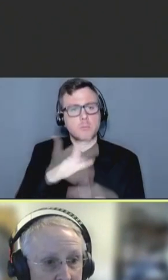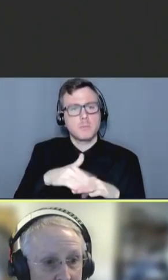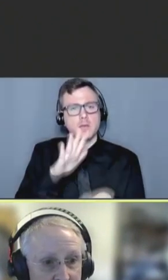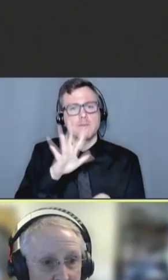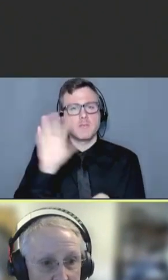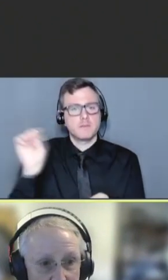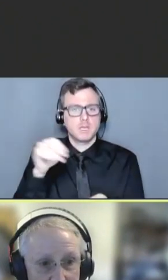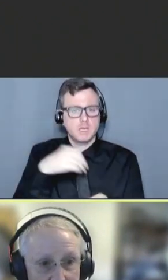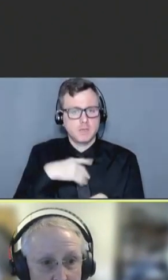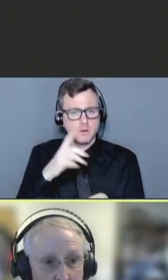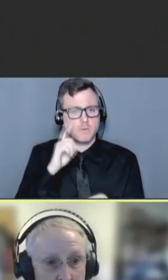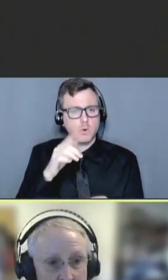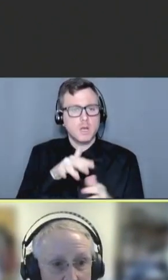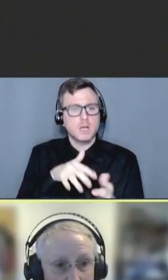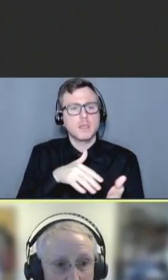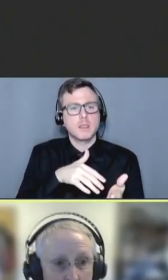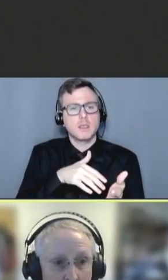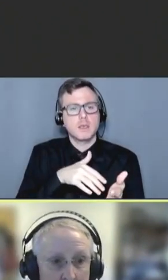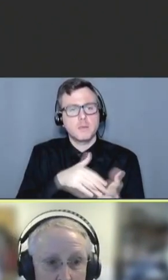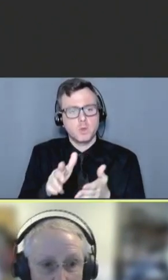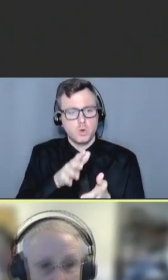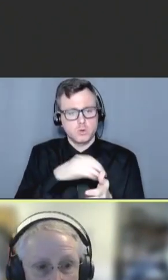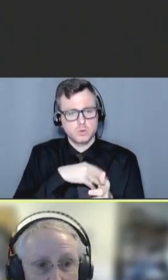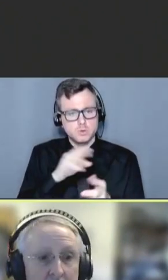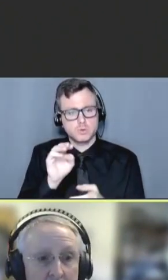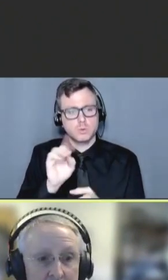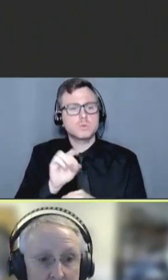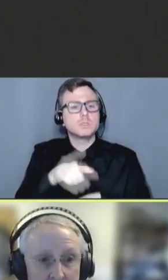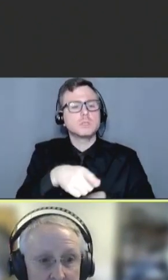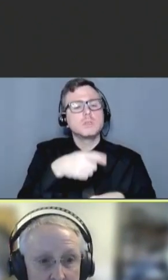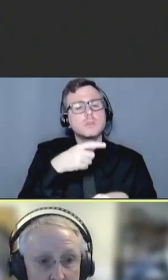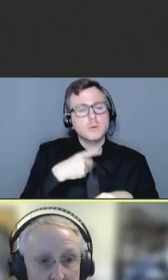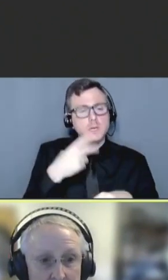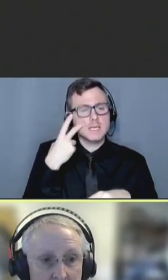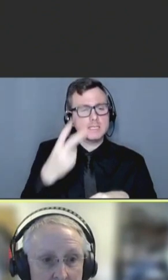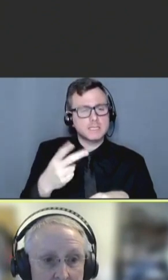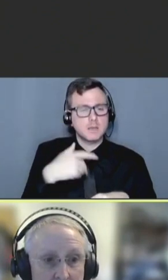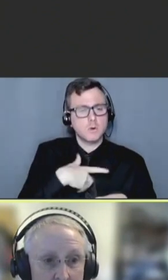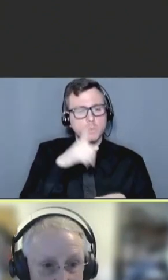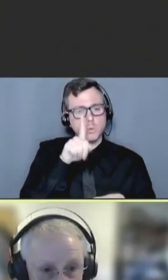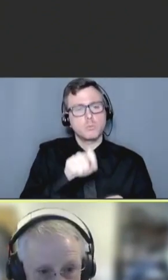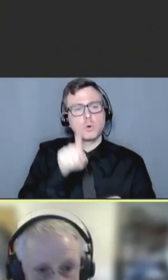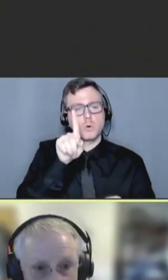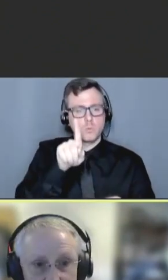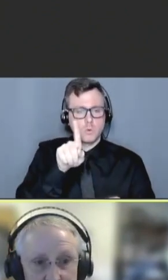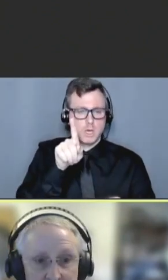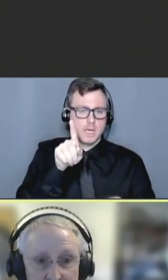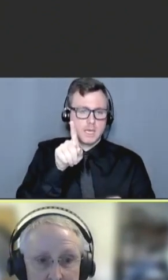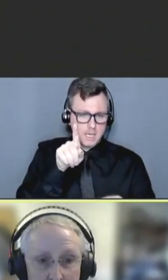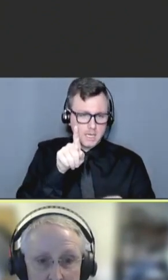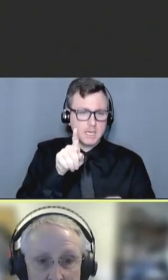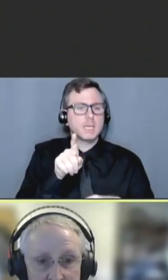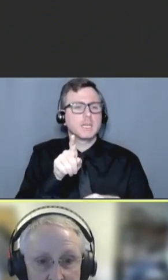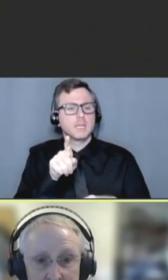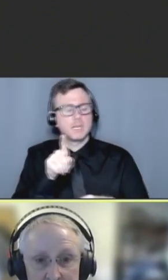The chart-verified reports are about 1.1 ischemic stroke per million doses of Pfizer-BioNTech,